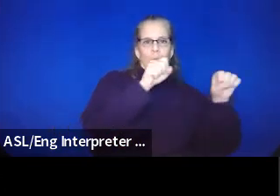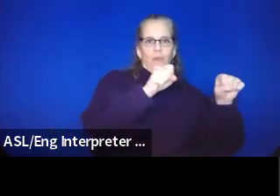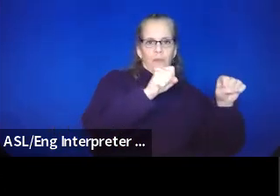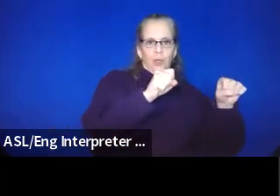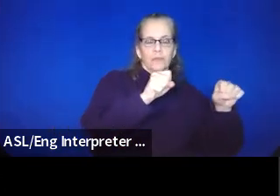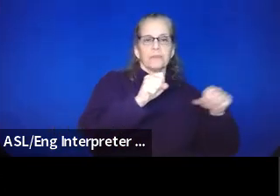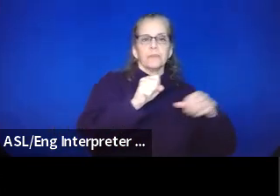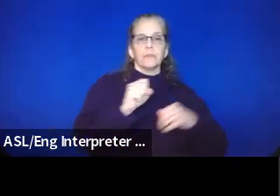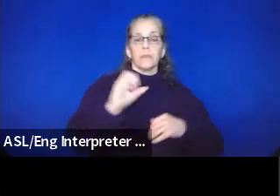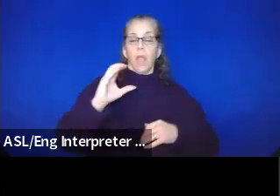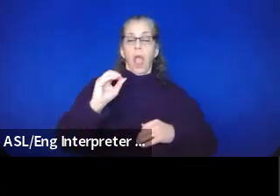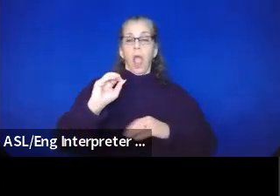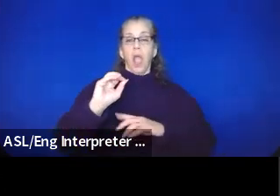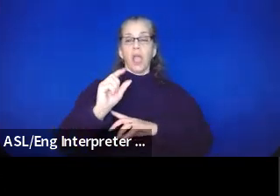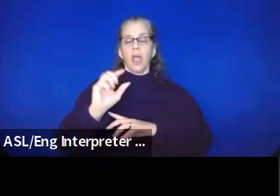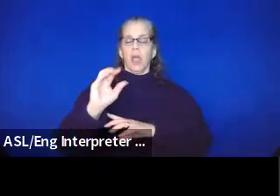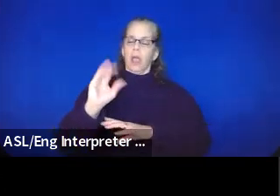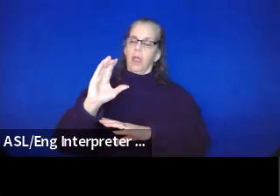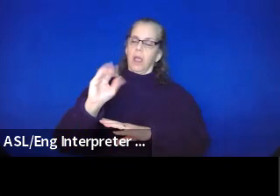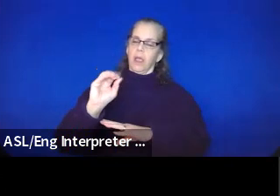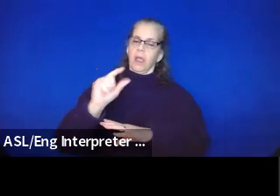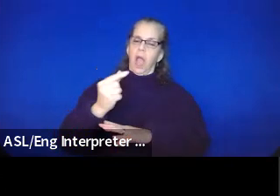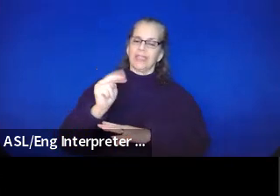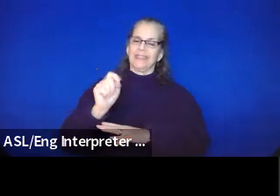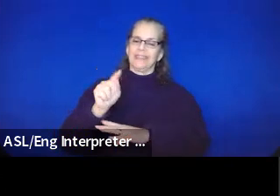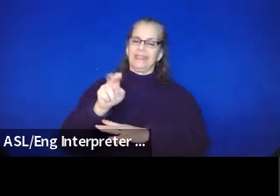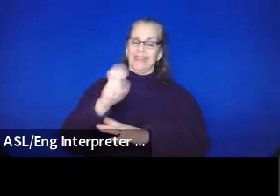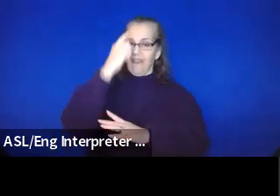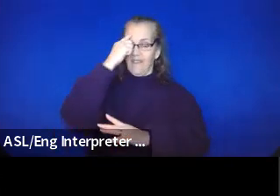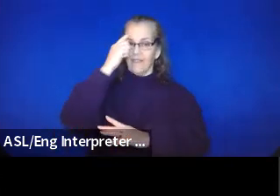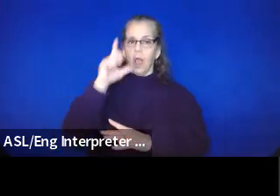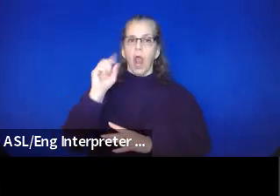cognitive load is how hard we work to hear. How hard you work to hear isn't related to